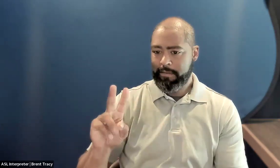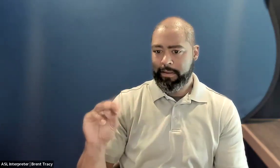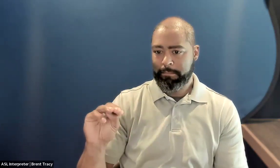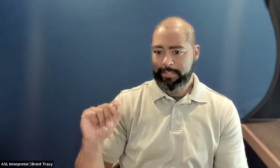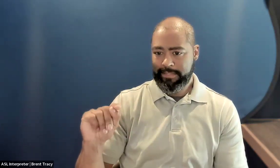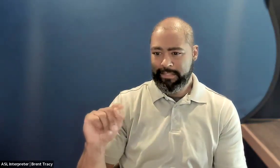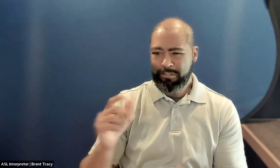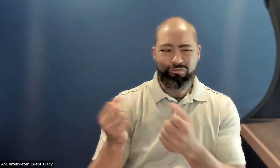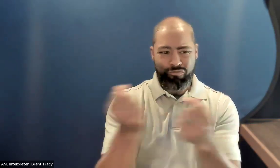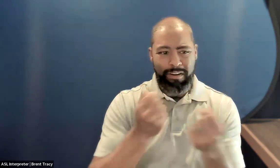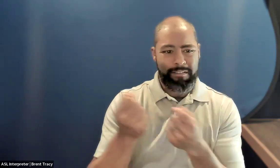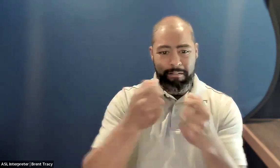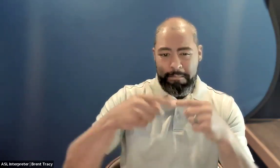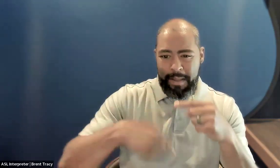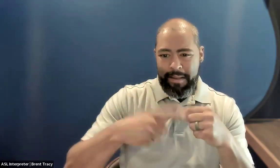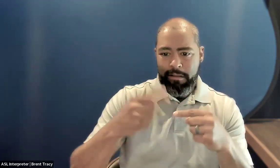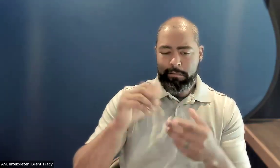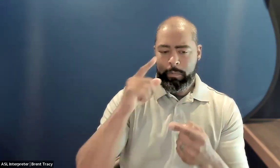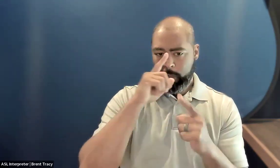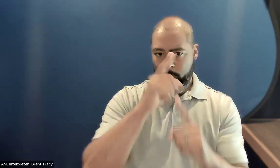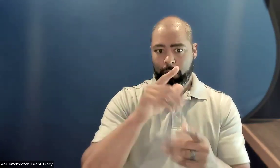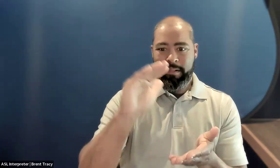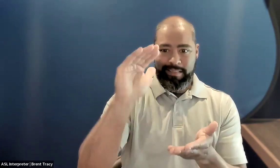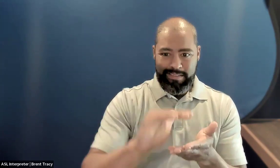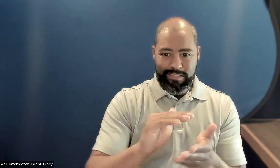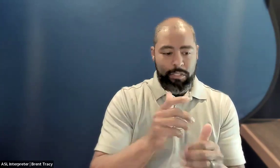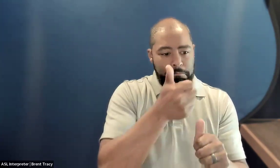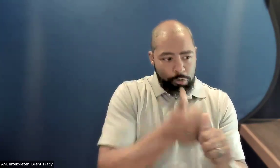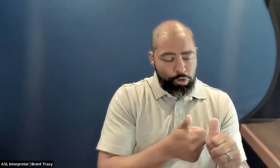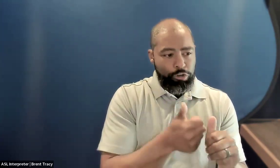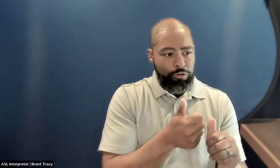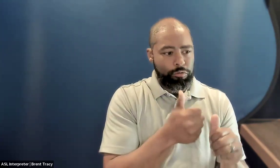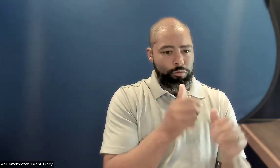out a standard methodology for reporting VMT that would be